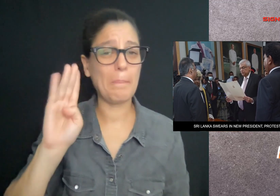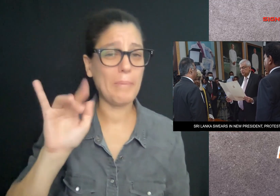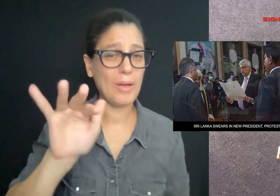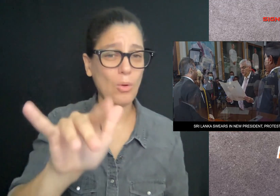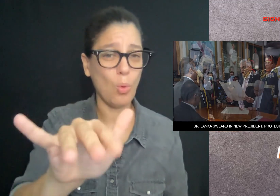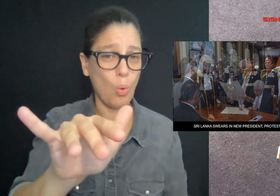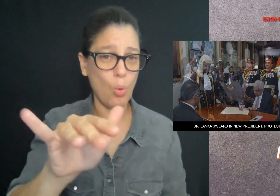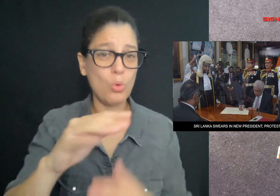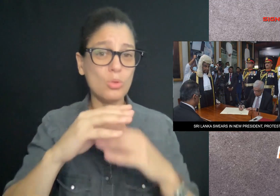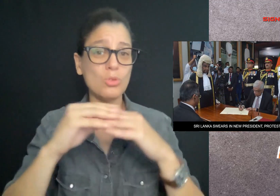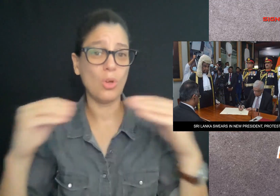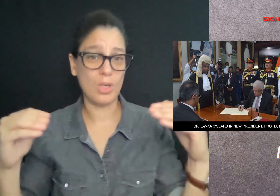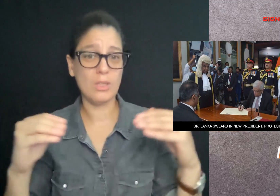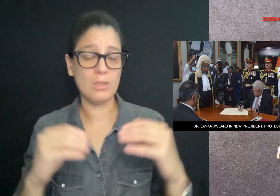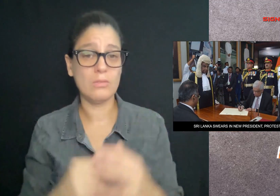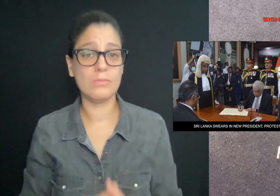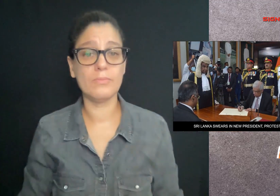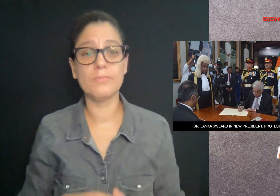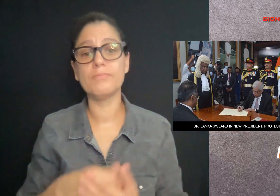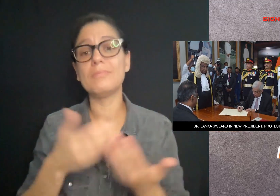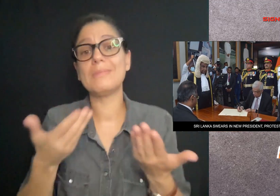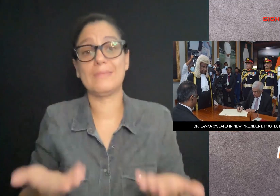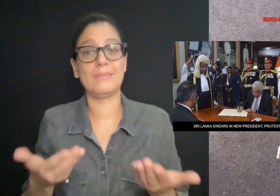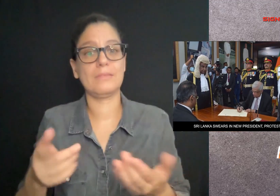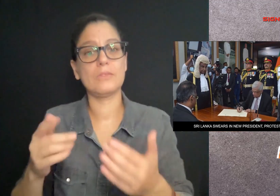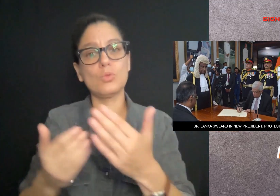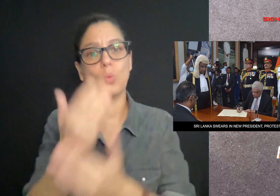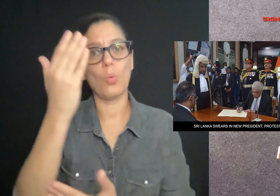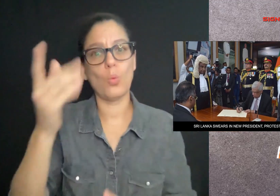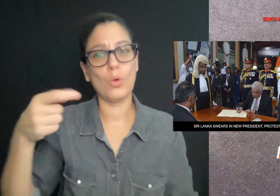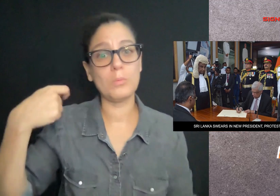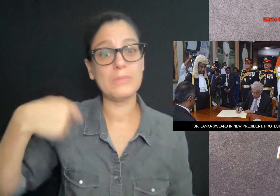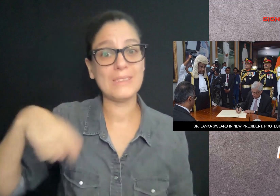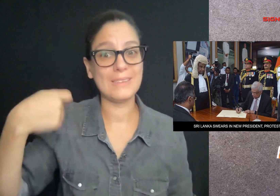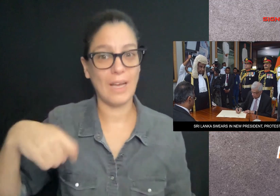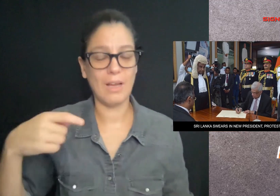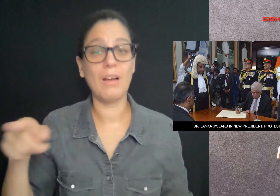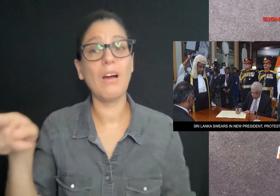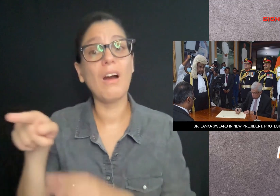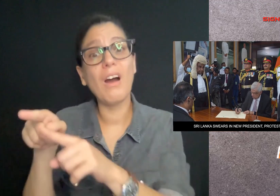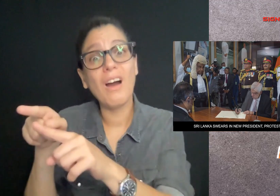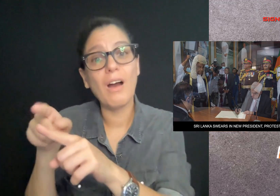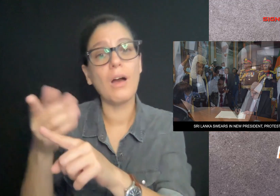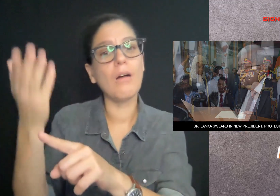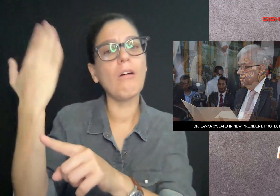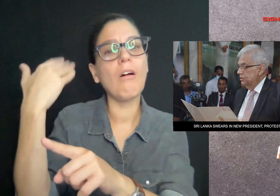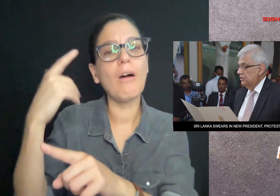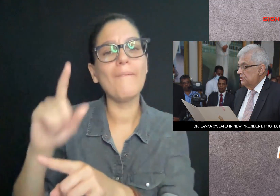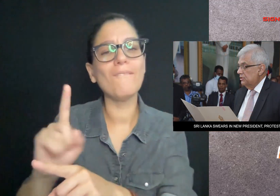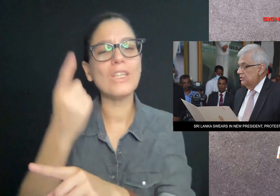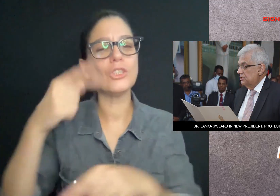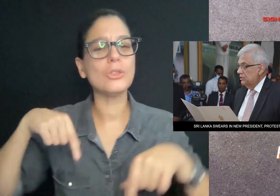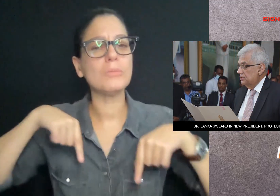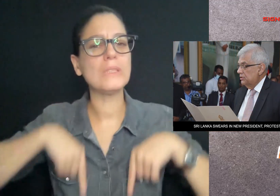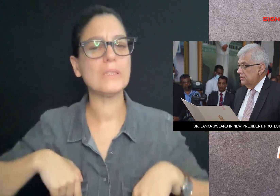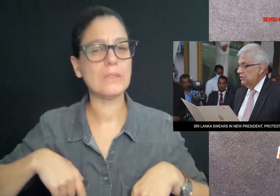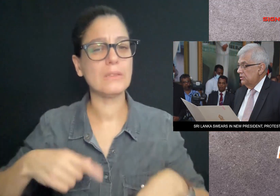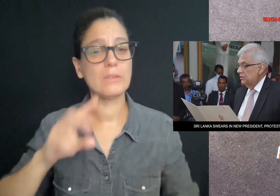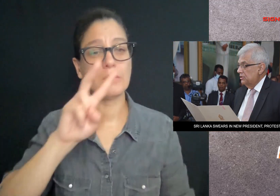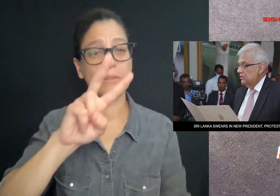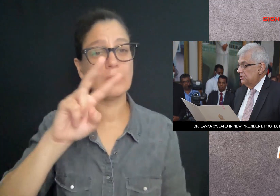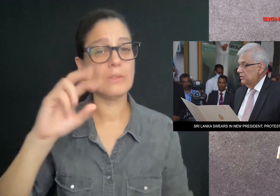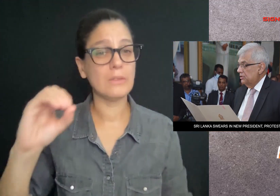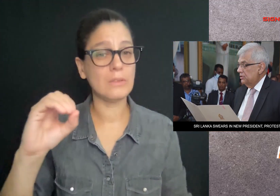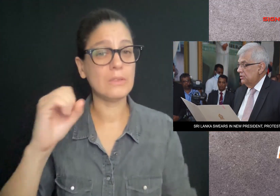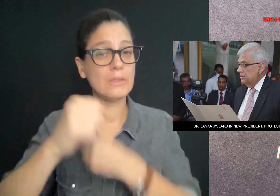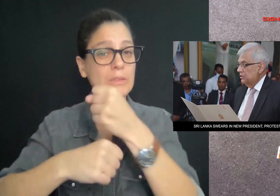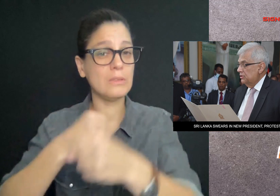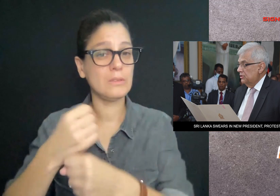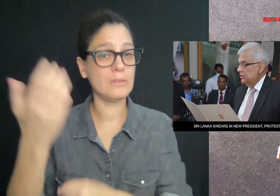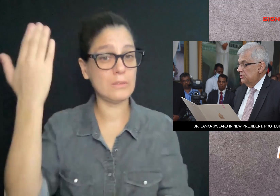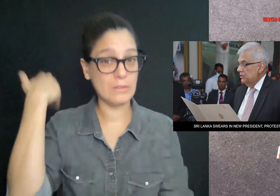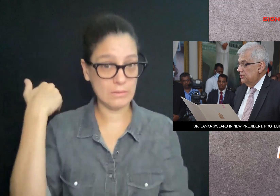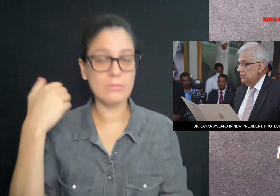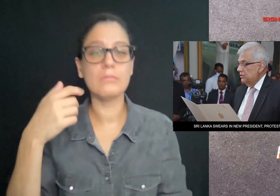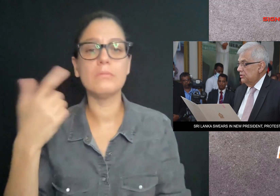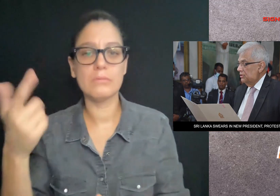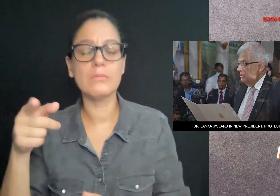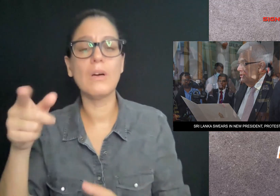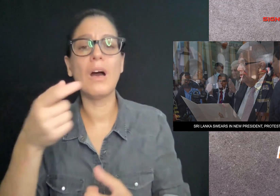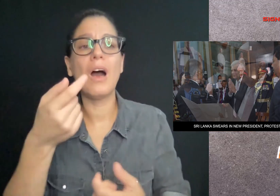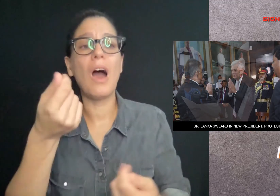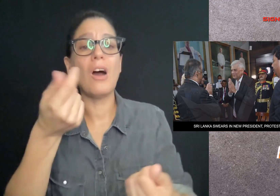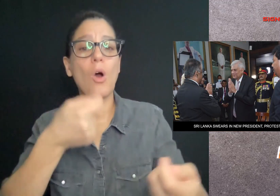debt the new president served as Prime Minister